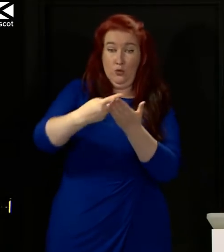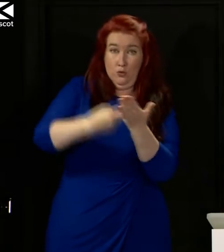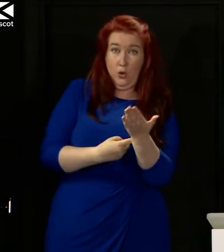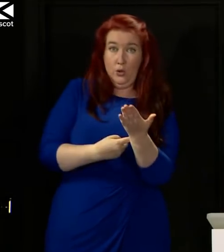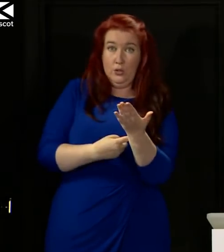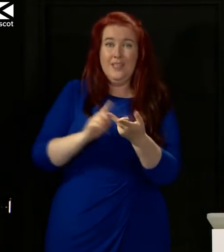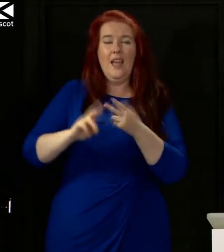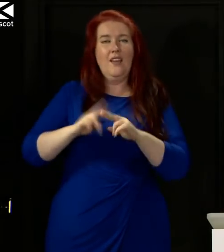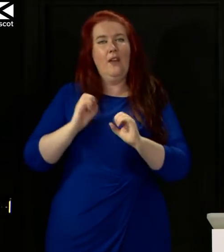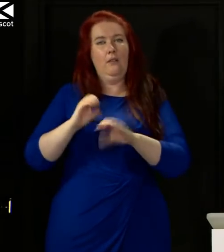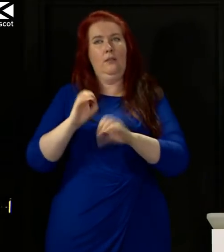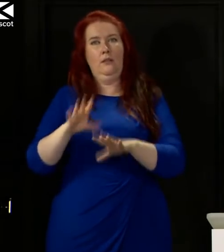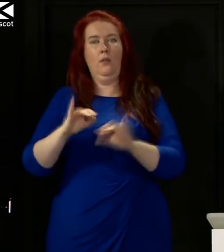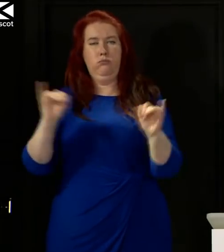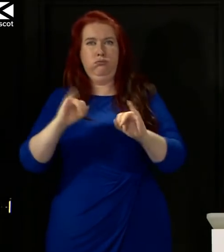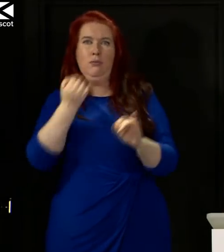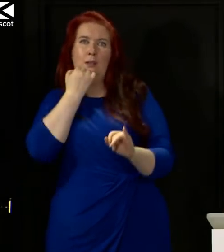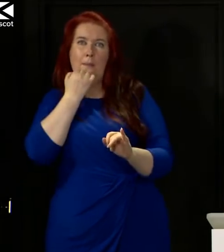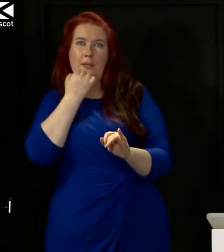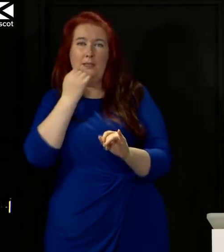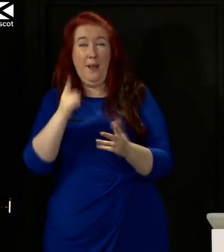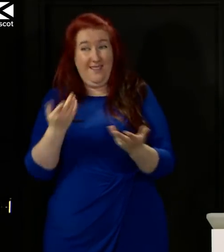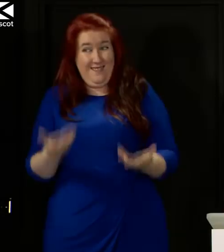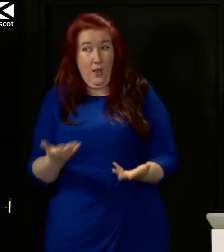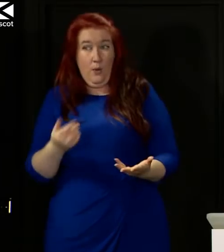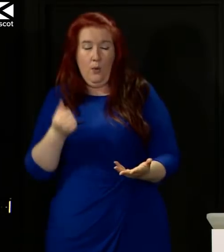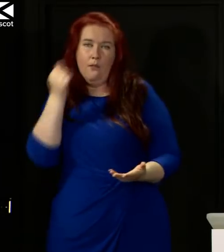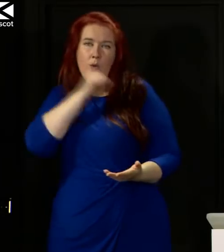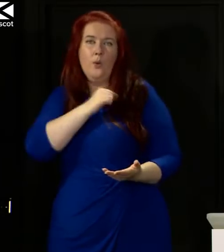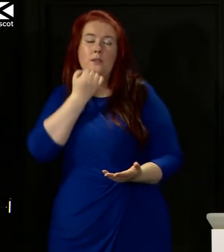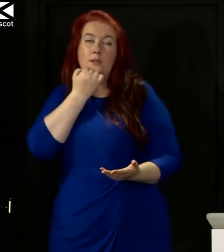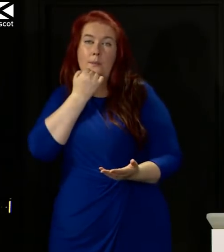dreadful numbers every day. When the numbers, still difficult numbers, it gets less dreadful,